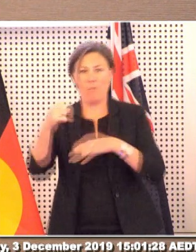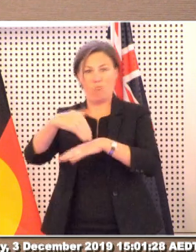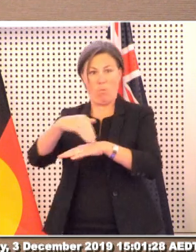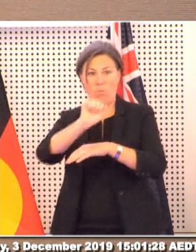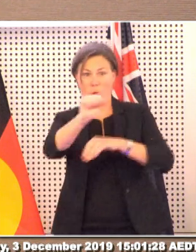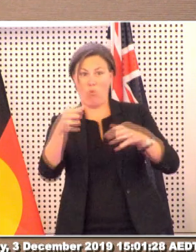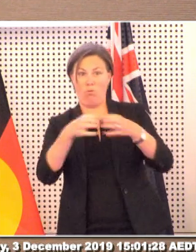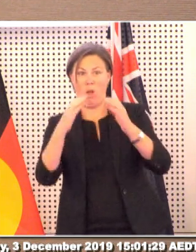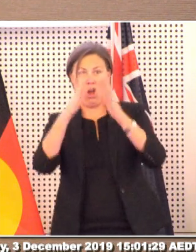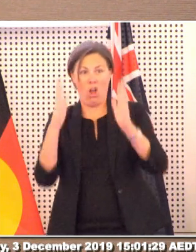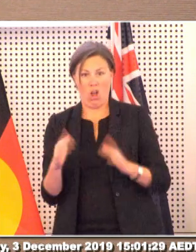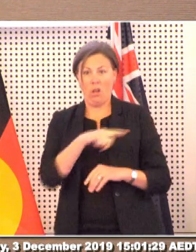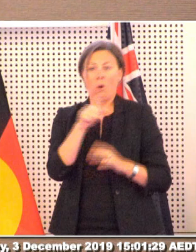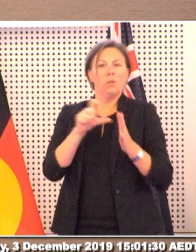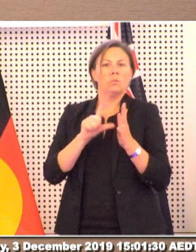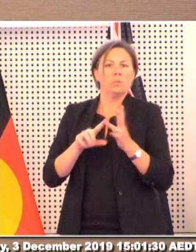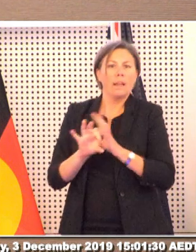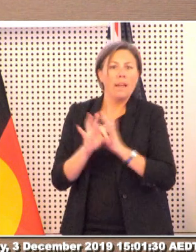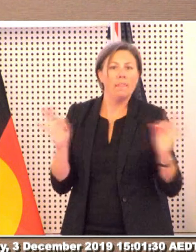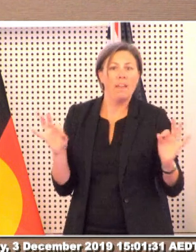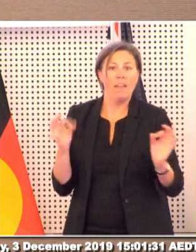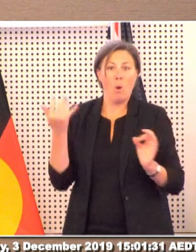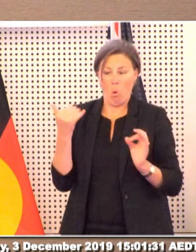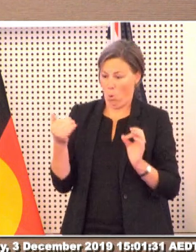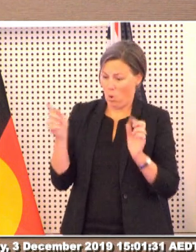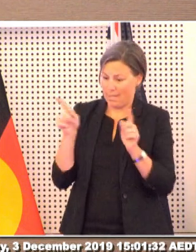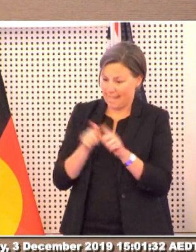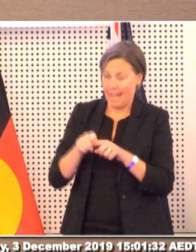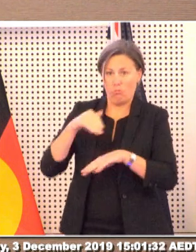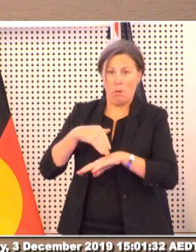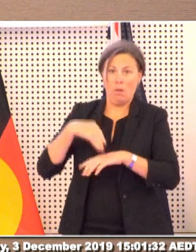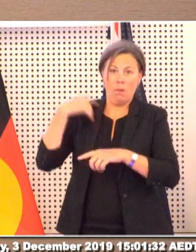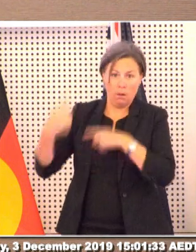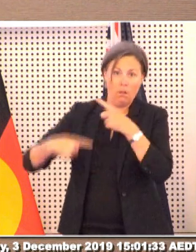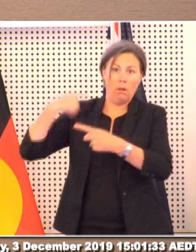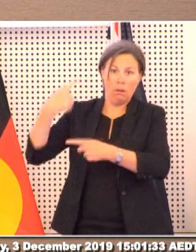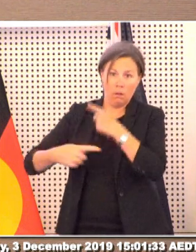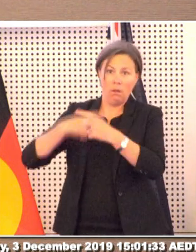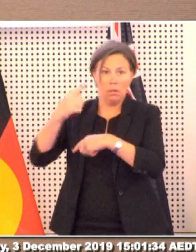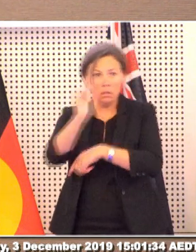issues that go on for years and years and years, how is it that the board is not